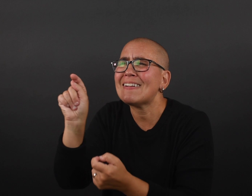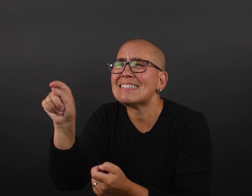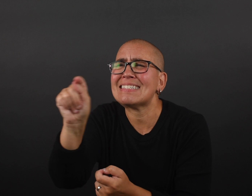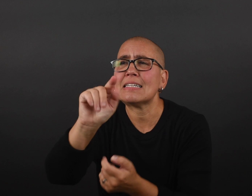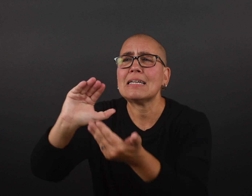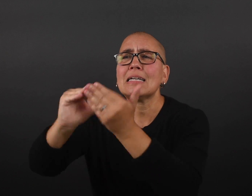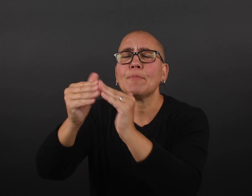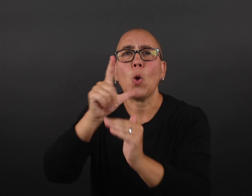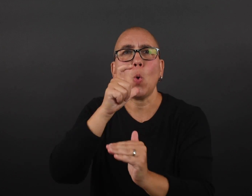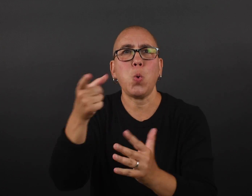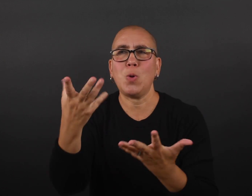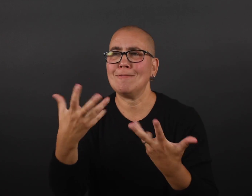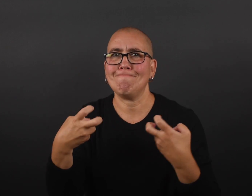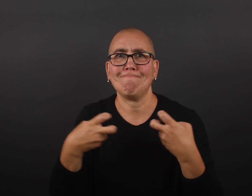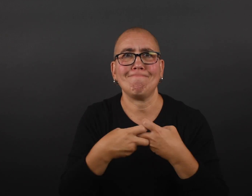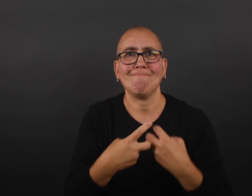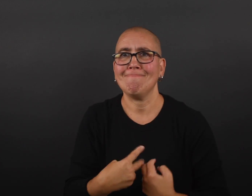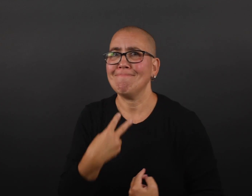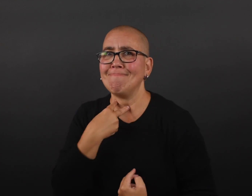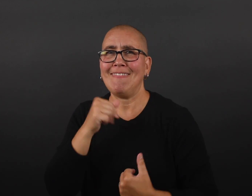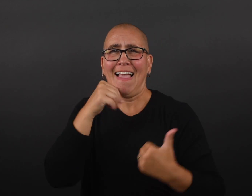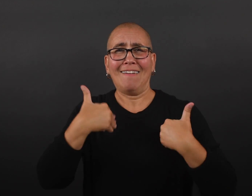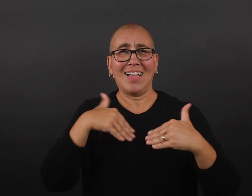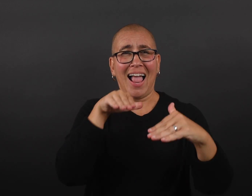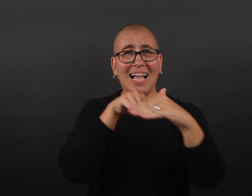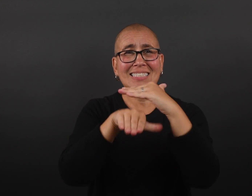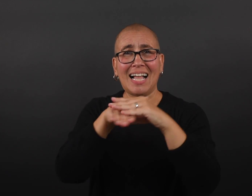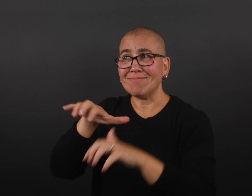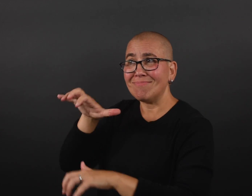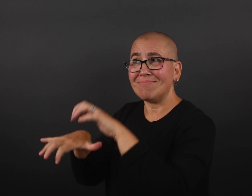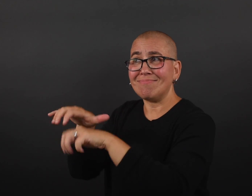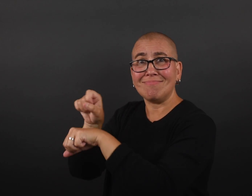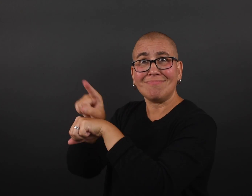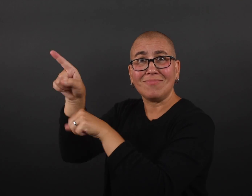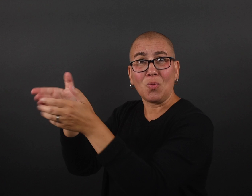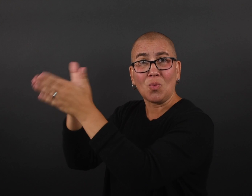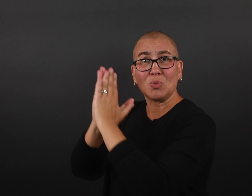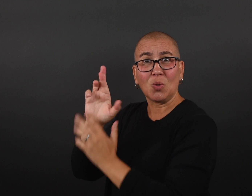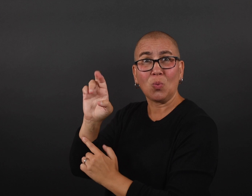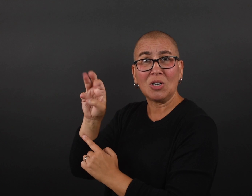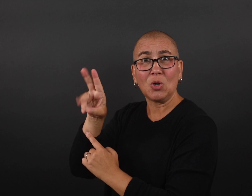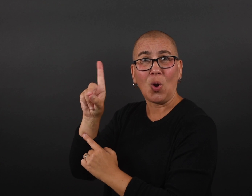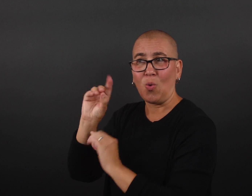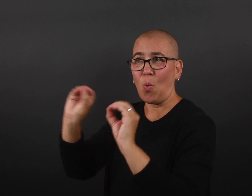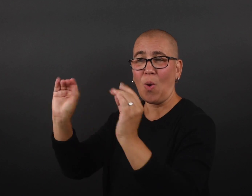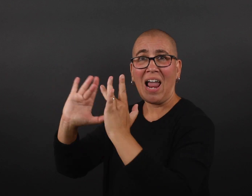a public-private partnership to stand up a subsequent grant program to provide people